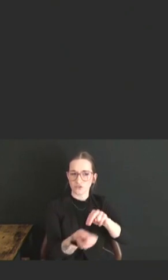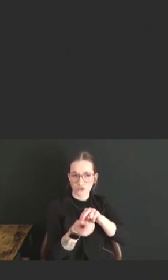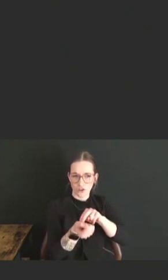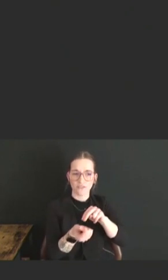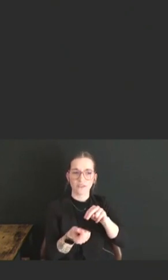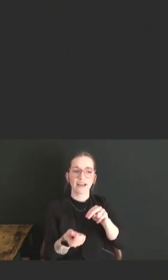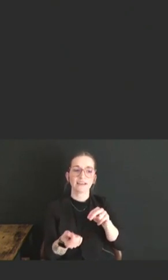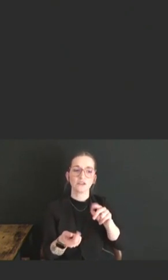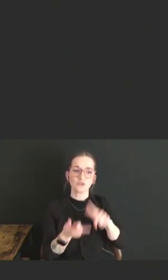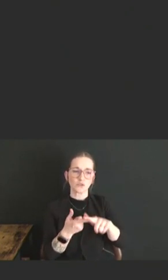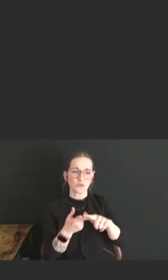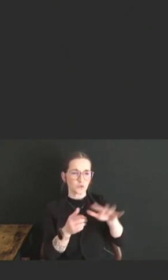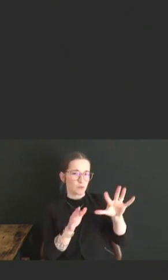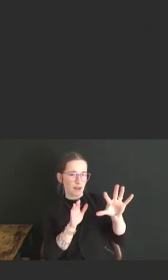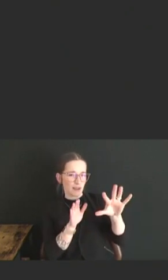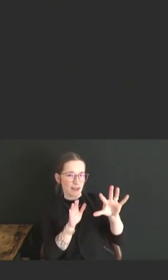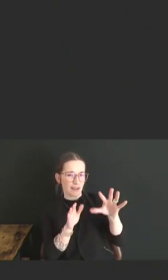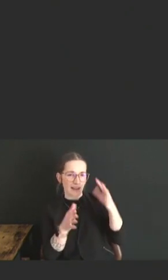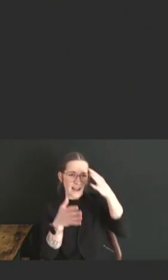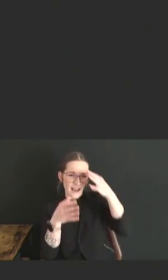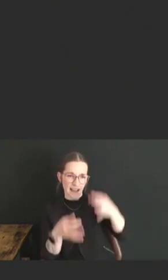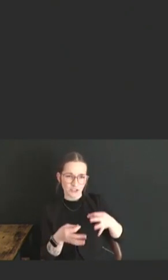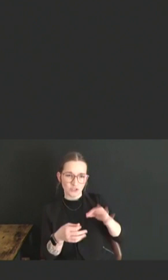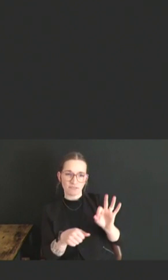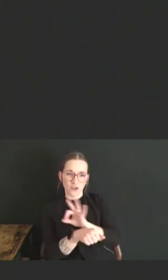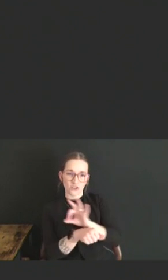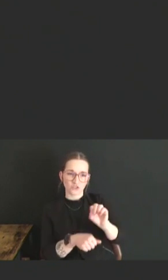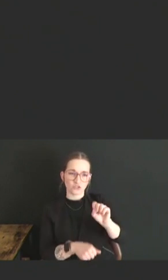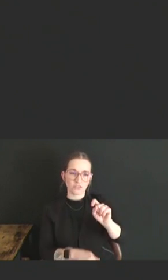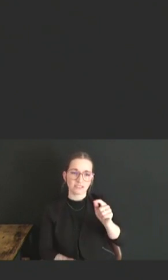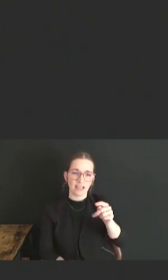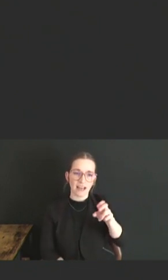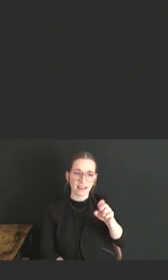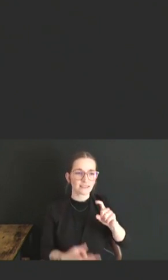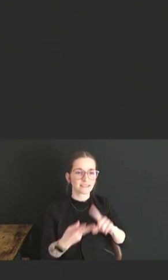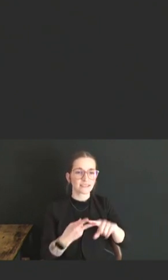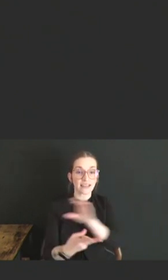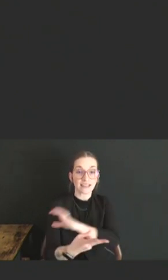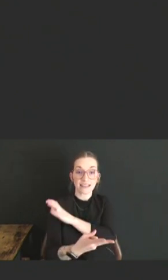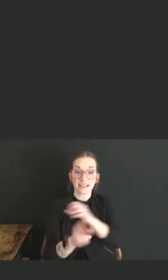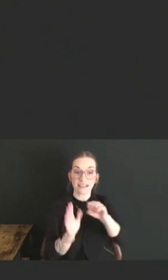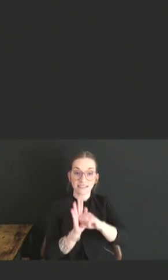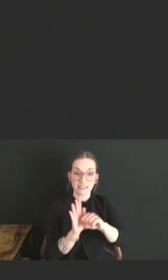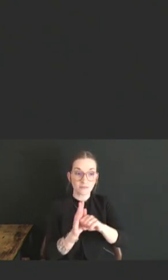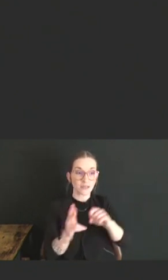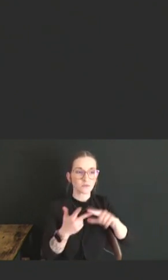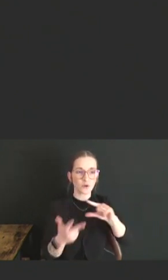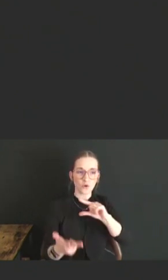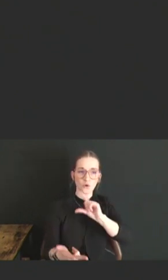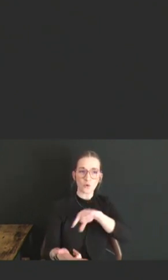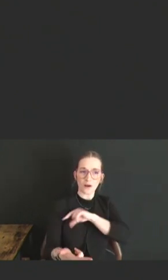clinical symptoms, quality of life, and current medications or other medical treatment. The second